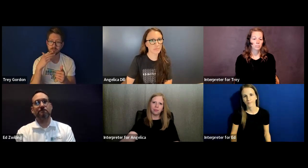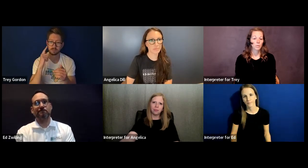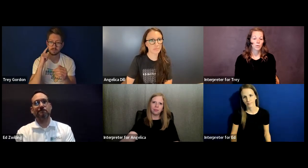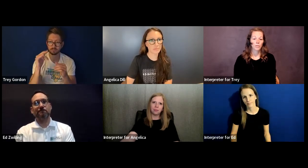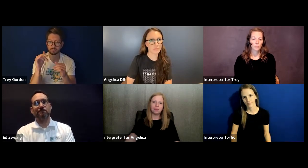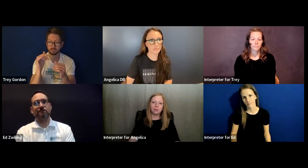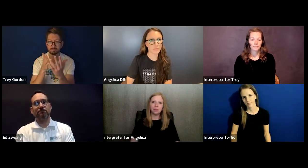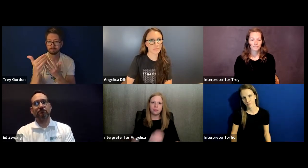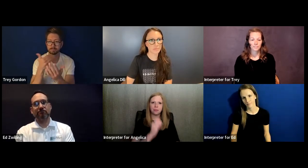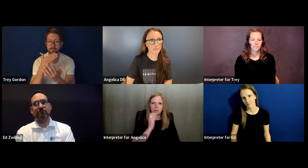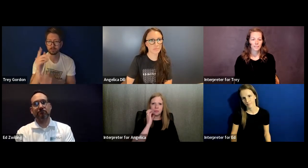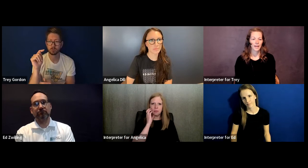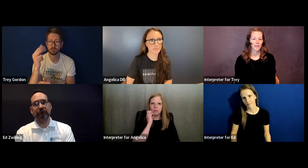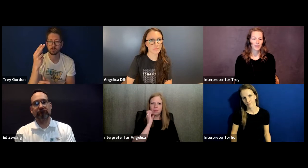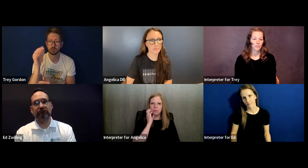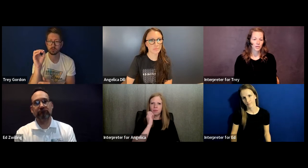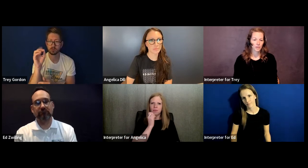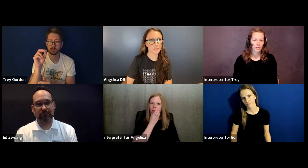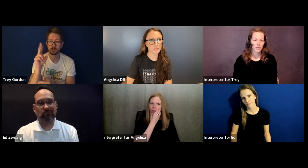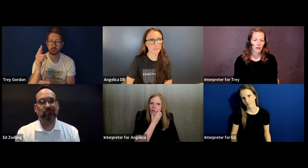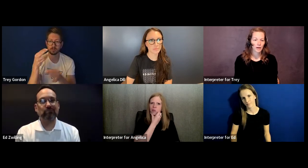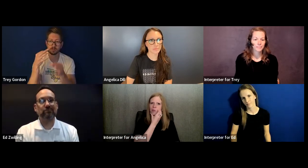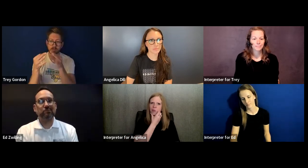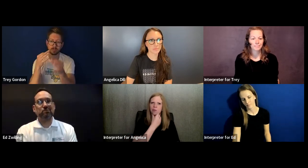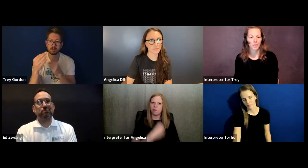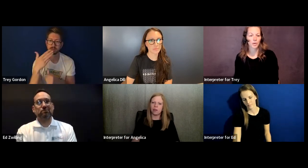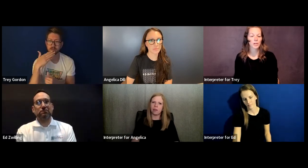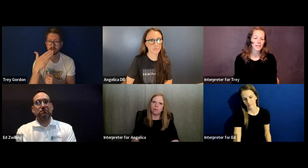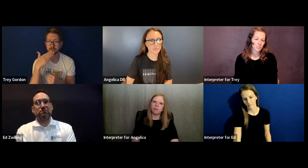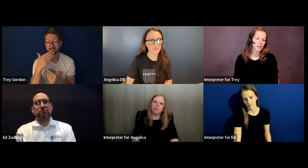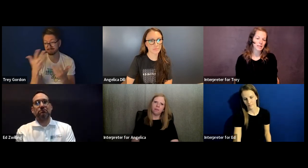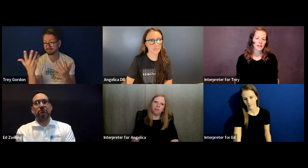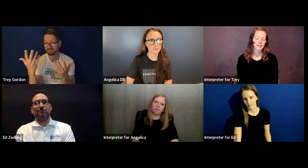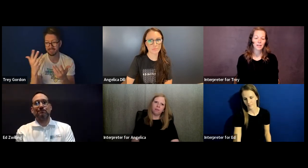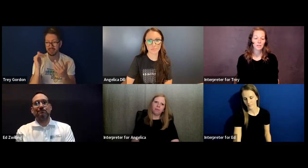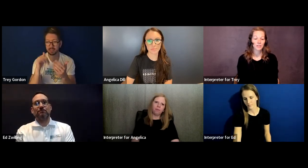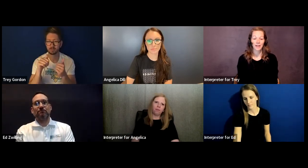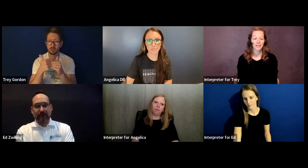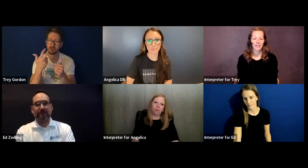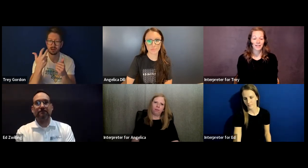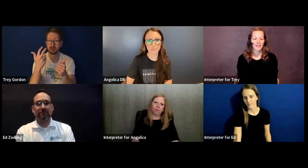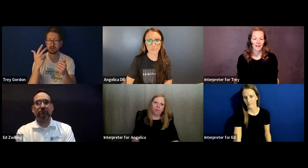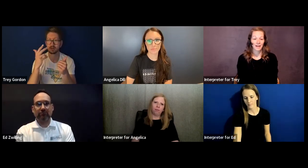wonderful yeah thank you for um thoroughly explaining that thank you yeah um